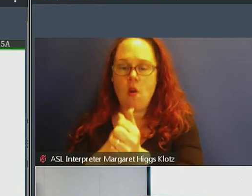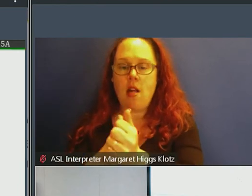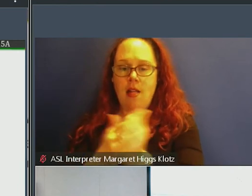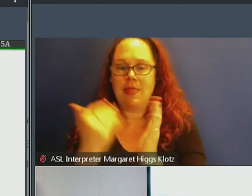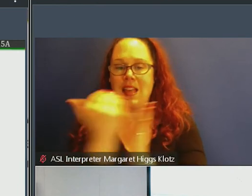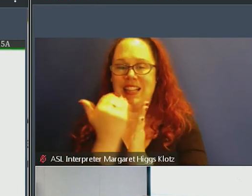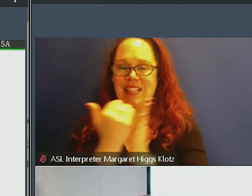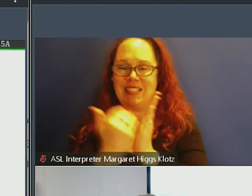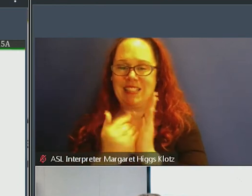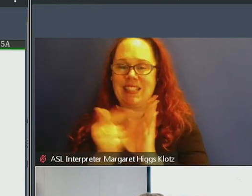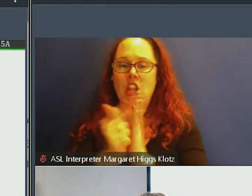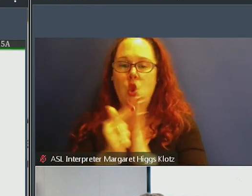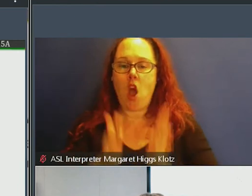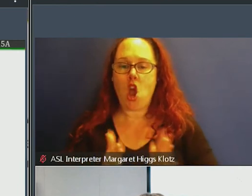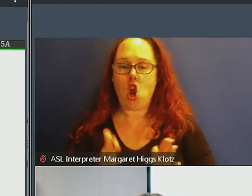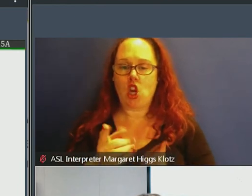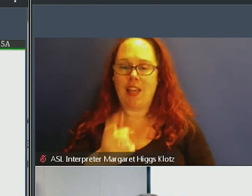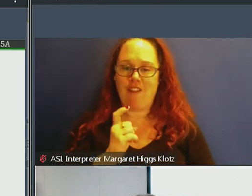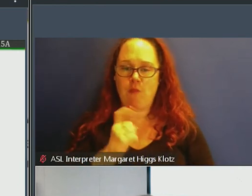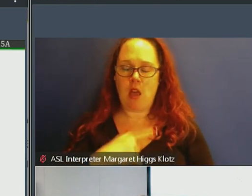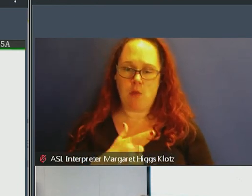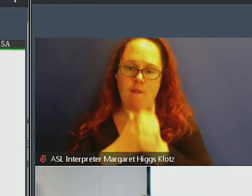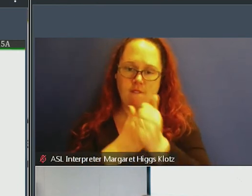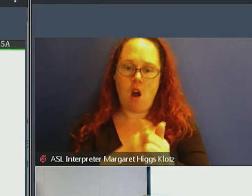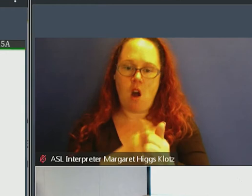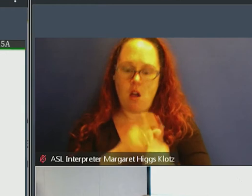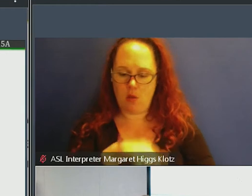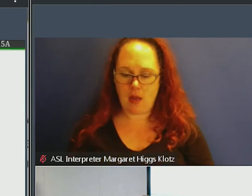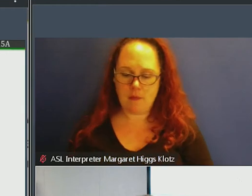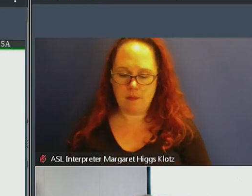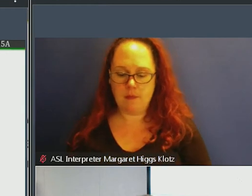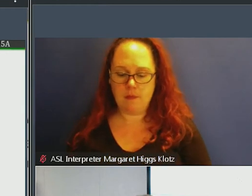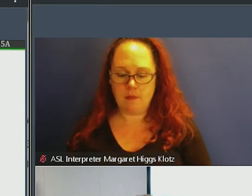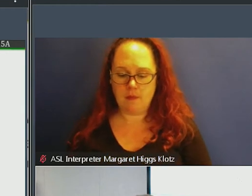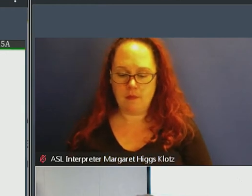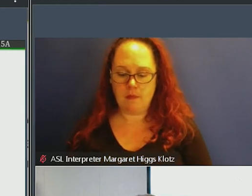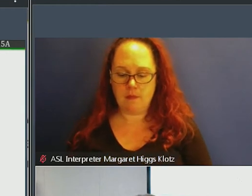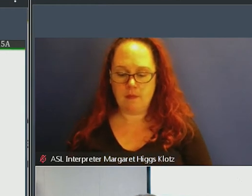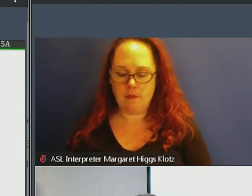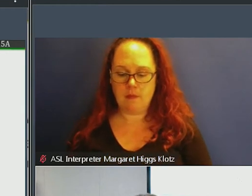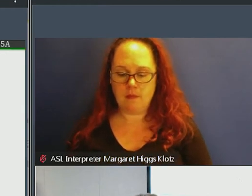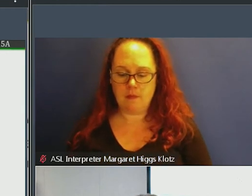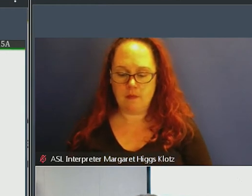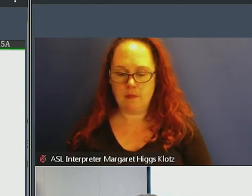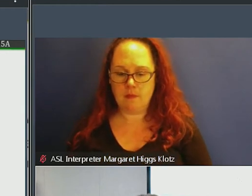I'm trying to, I'm operating from two different lists, so, and it's a lot of people, so I'm trying to stay organized here.